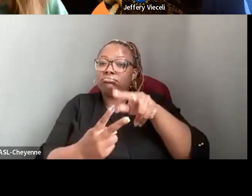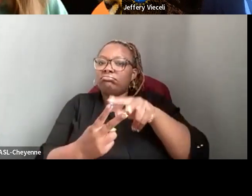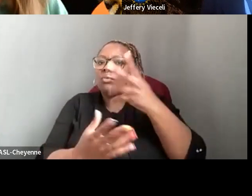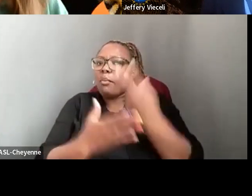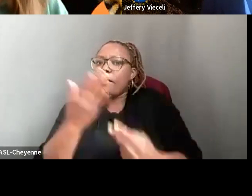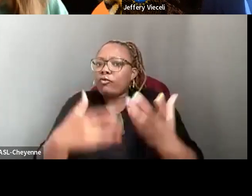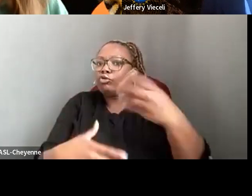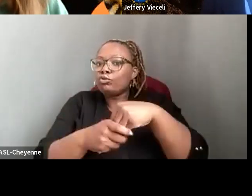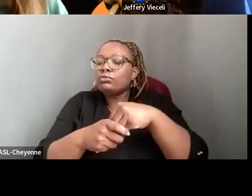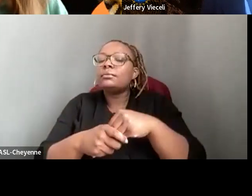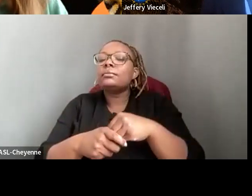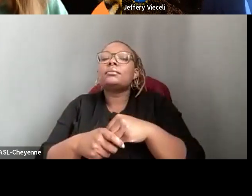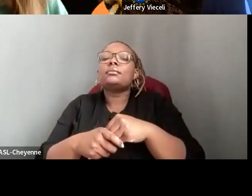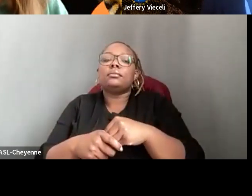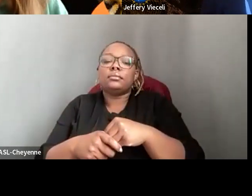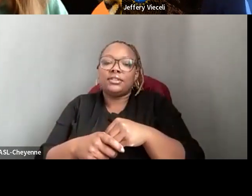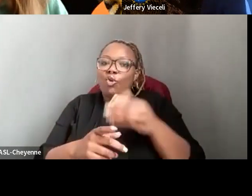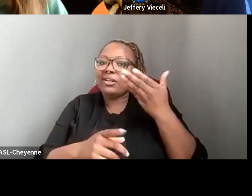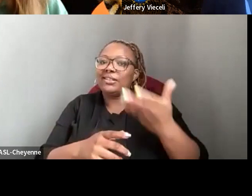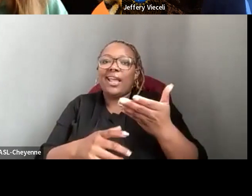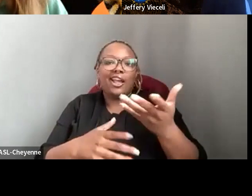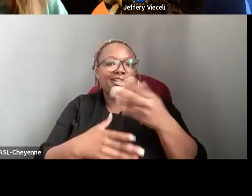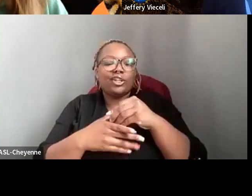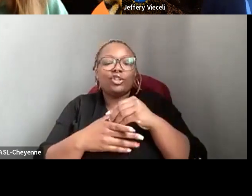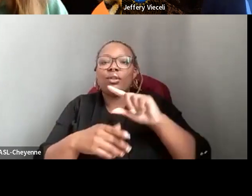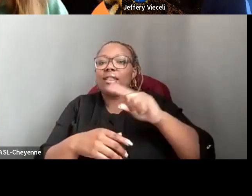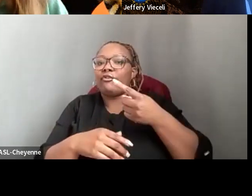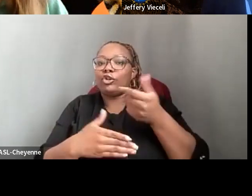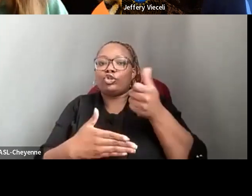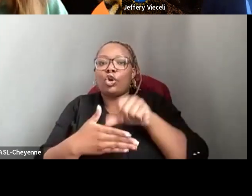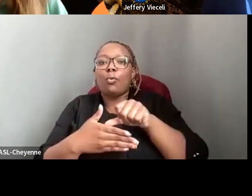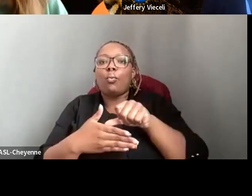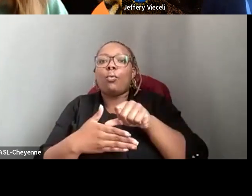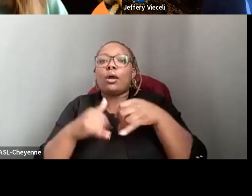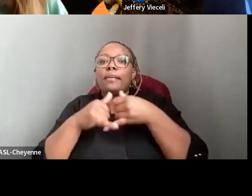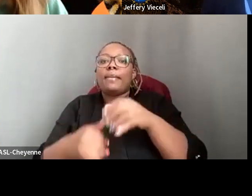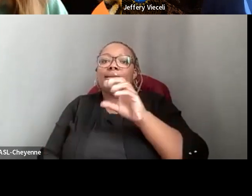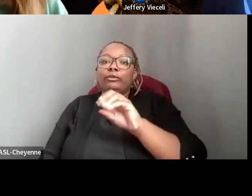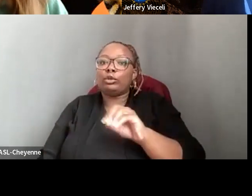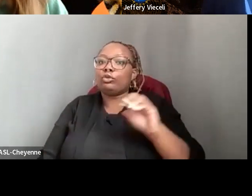So it's there as part of the original award amendment, Amendment 000.